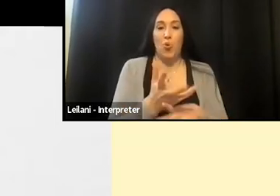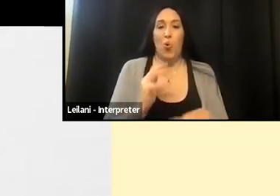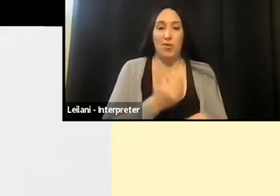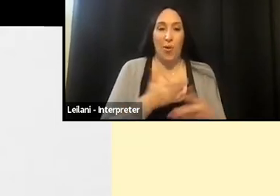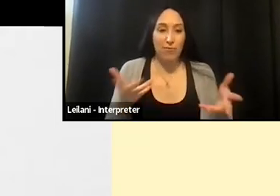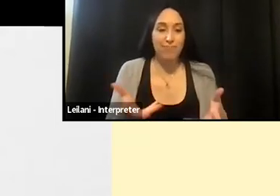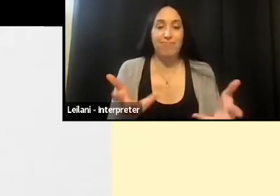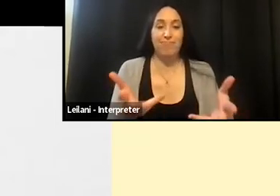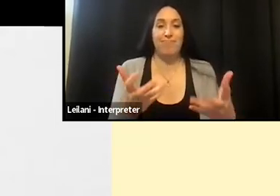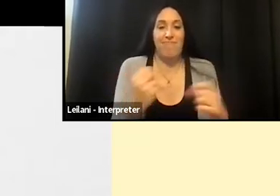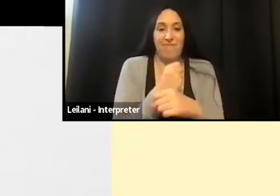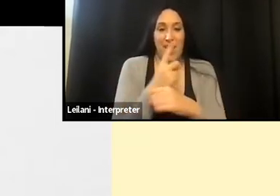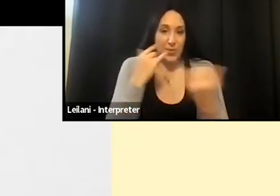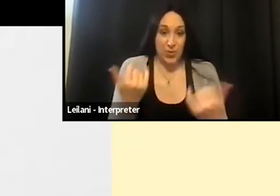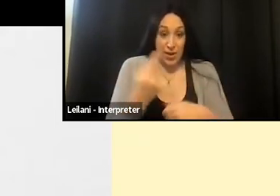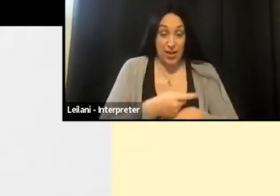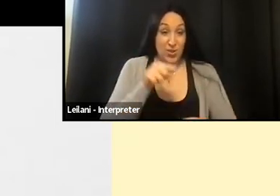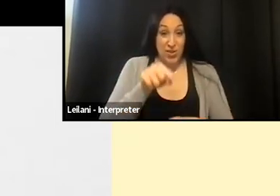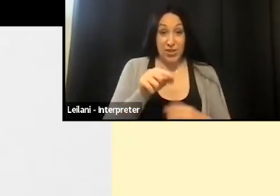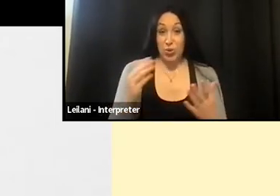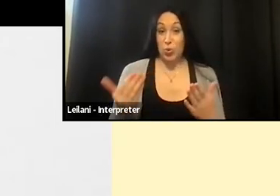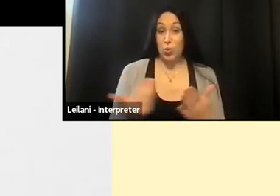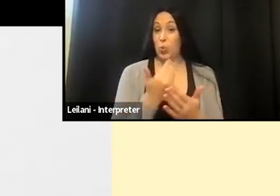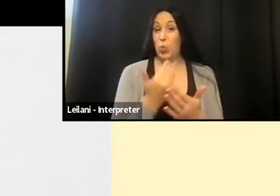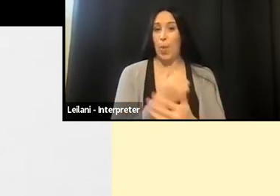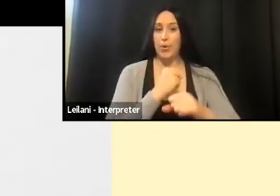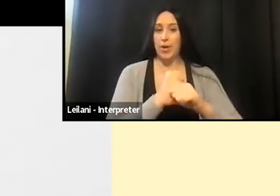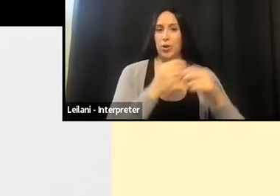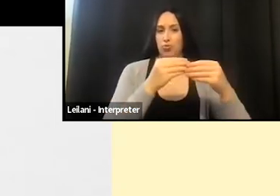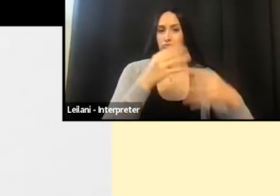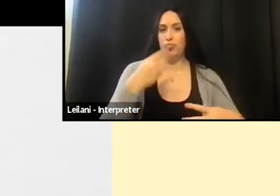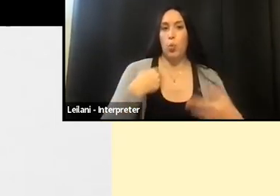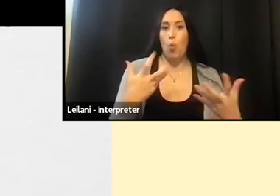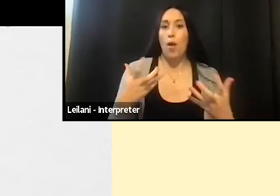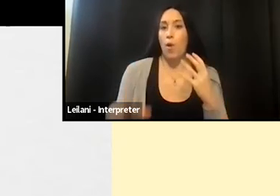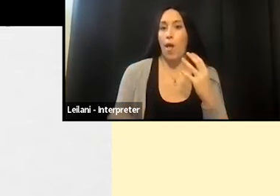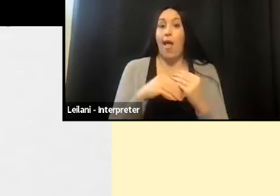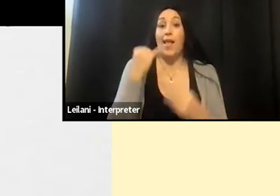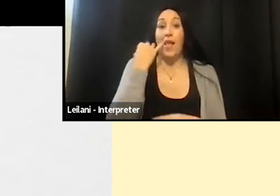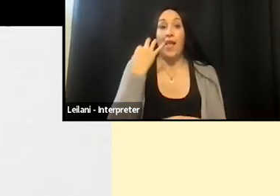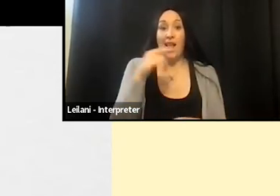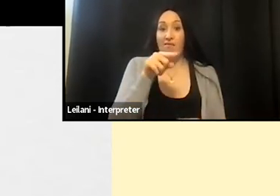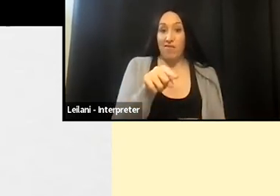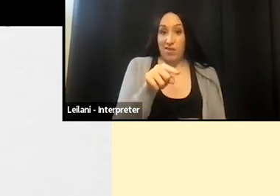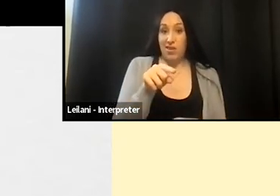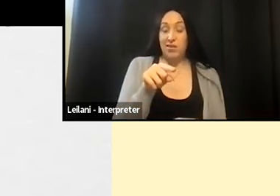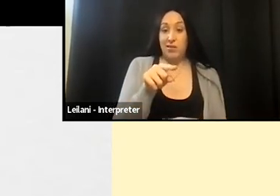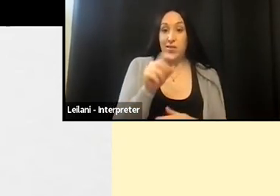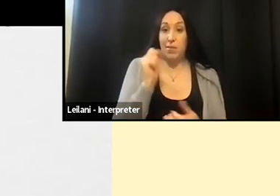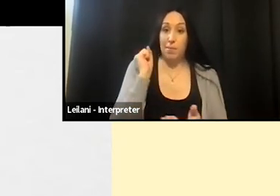And so these are some of the new protections that would be added if the Miami Tenant Bill of Rights was passed into law.